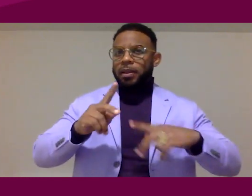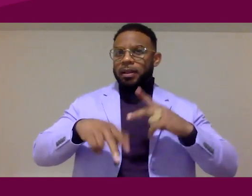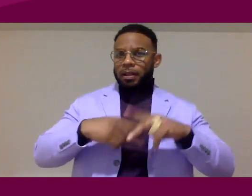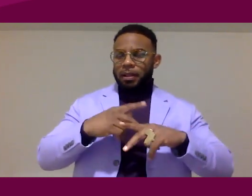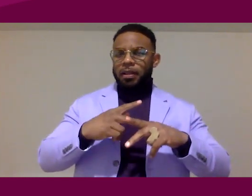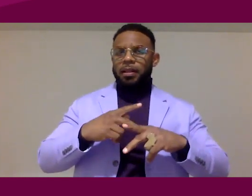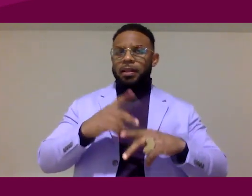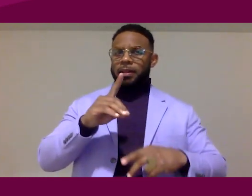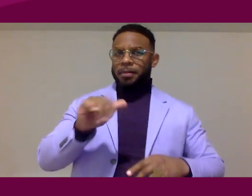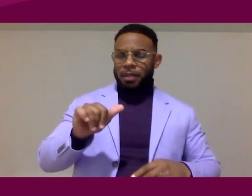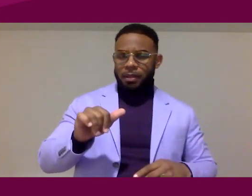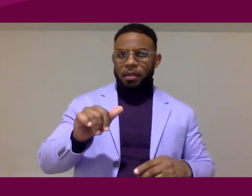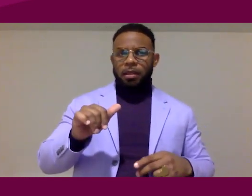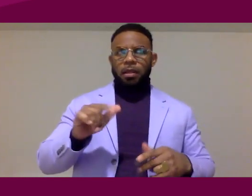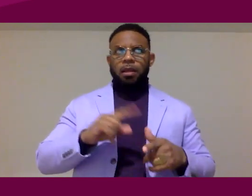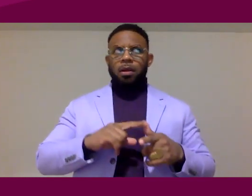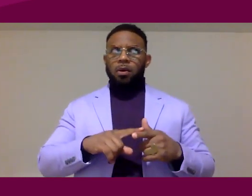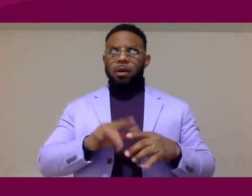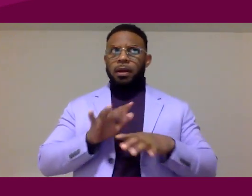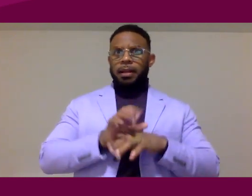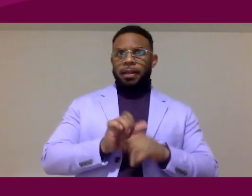of disabilities or adaptive technologies.